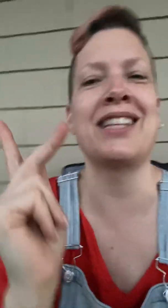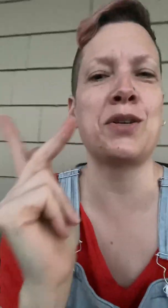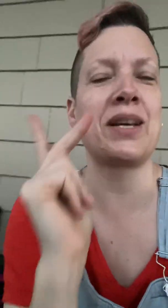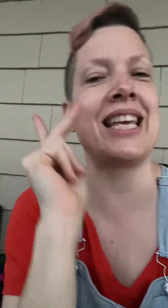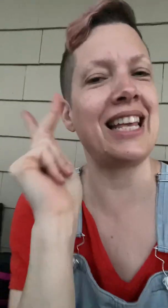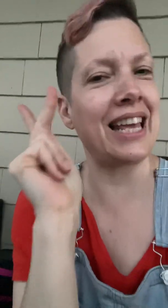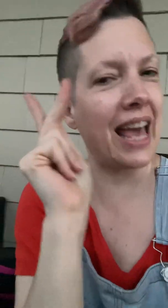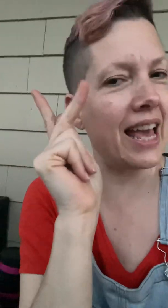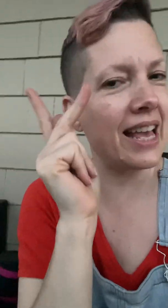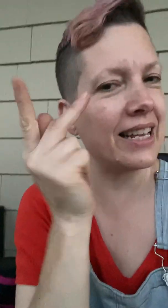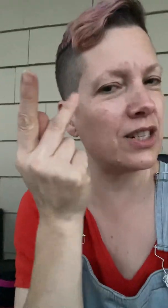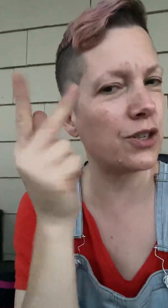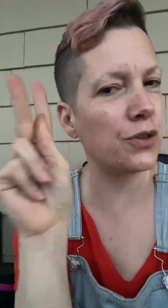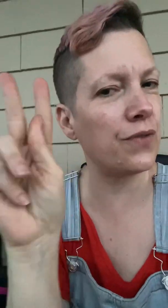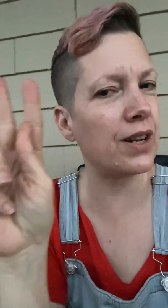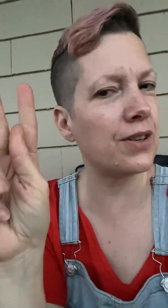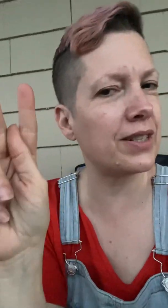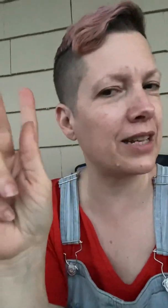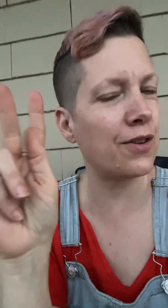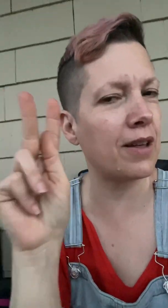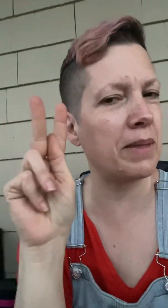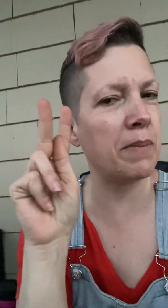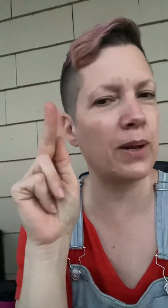So K is your two fingers and your thumb in the middle...